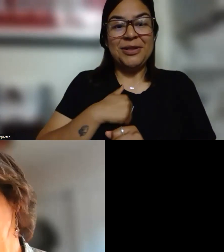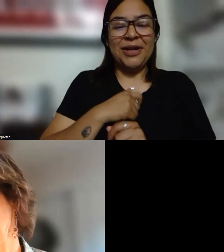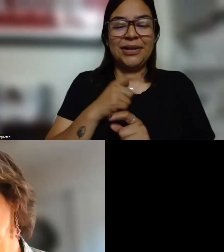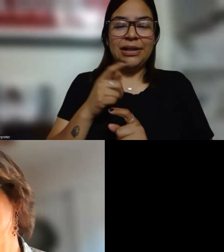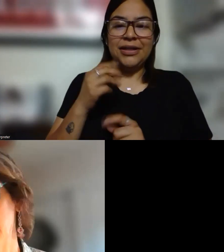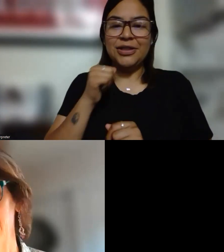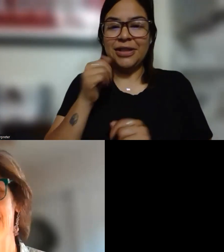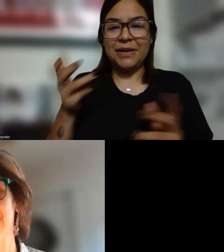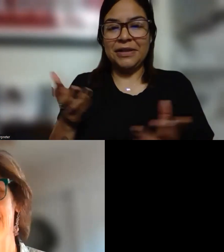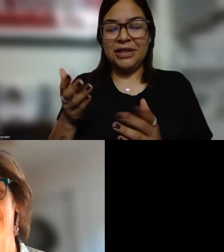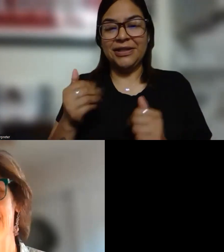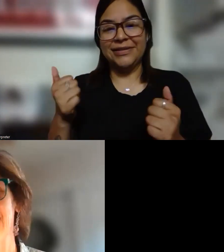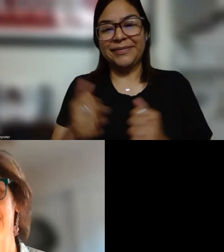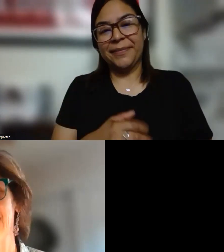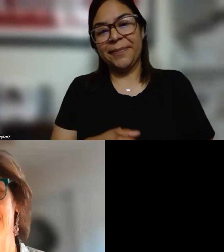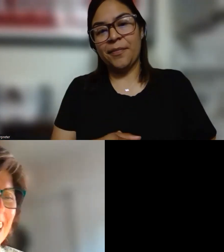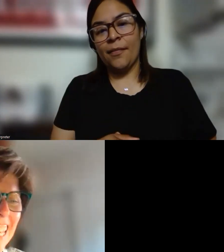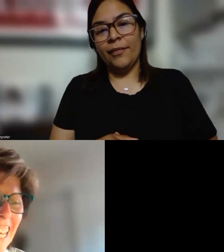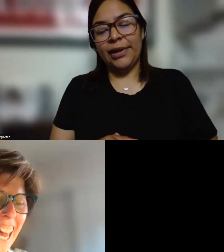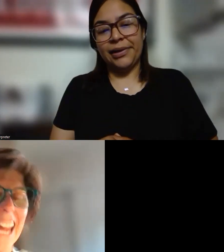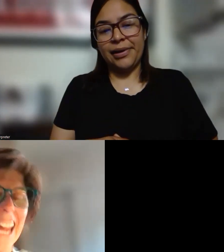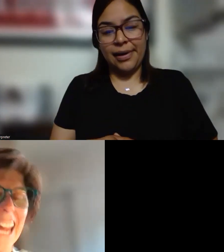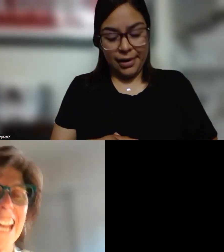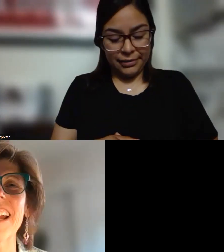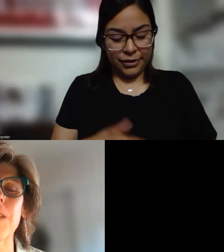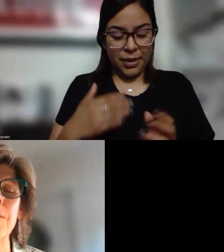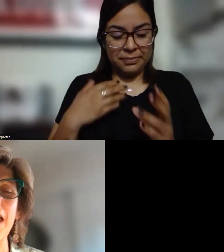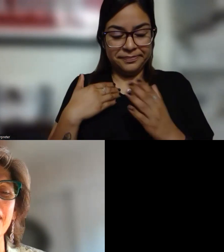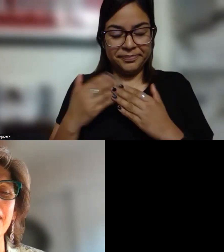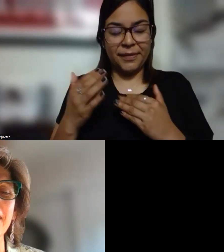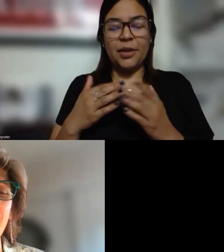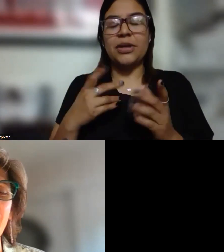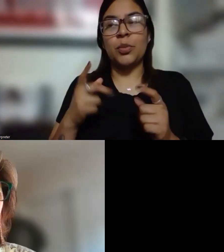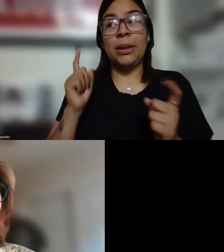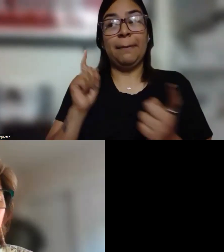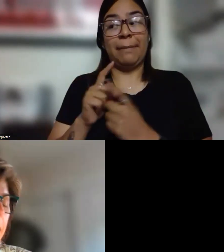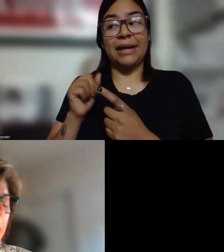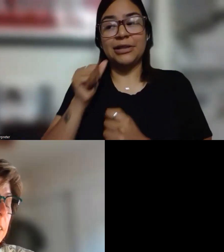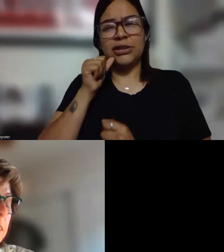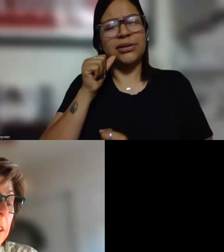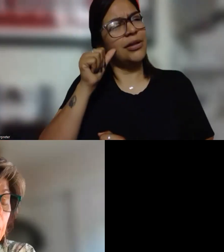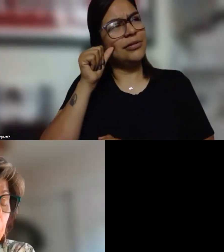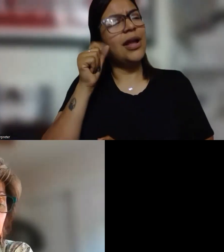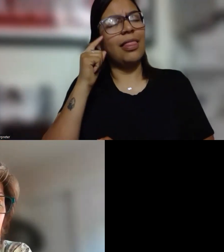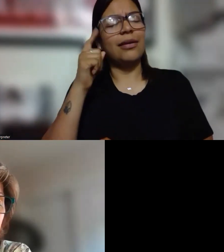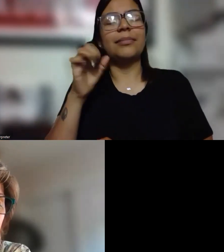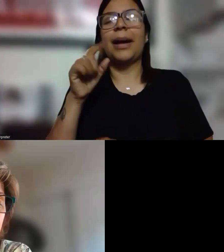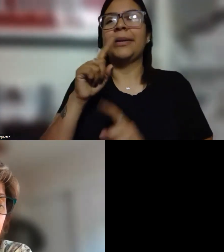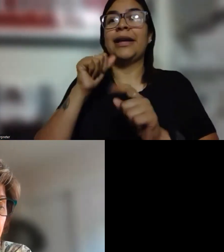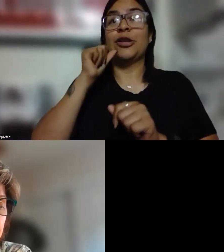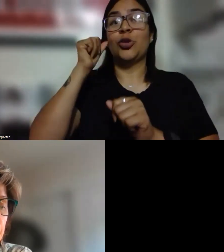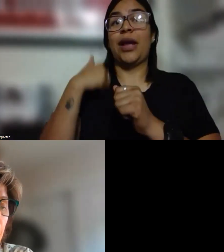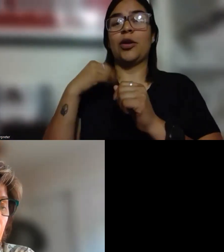here today so anyway I wanted we met yesterday we had a actually a really great meeting we um we've